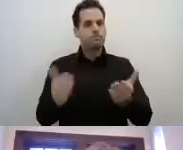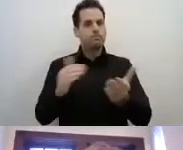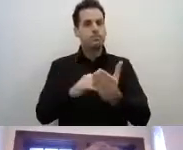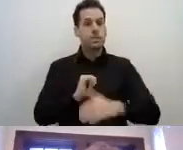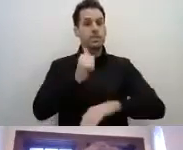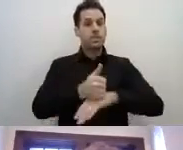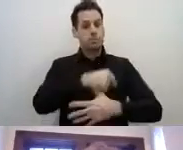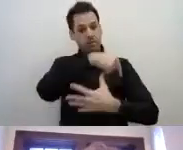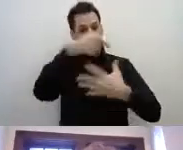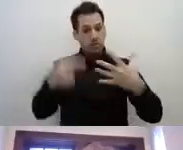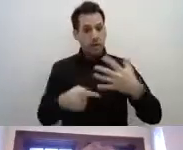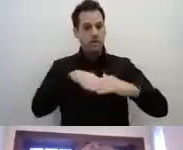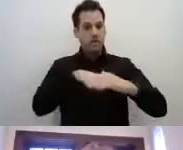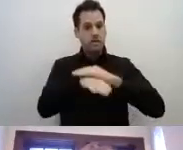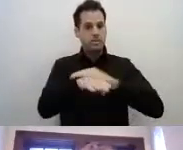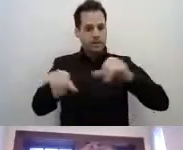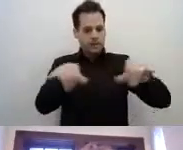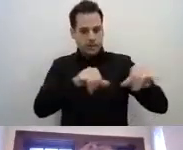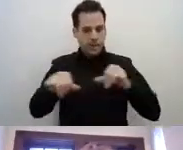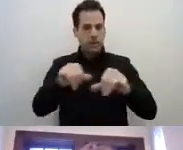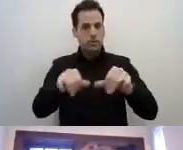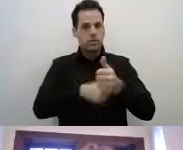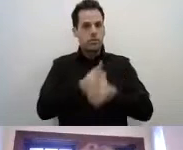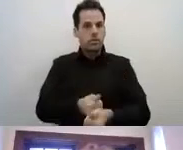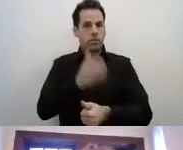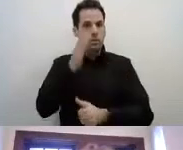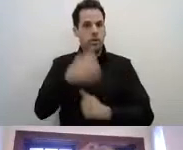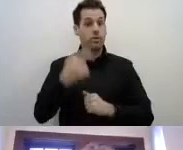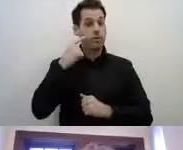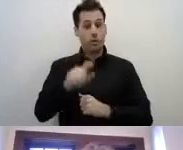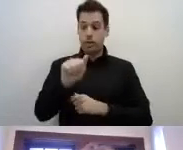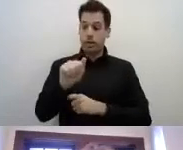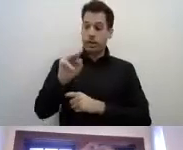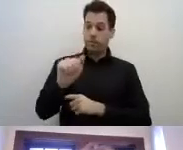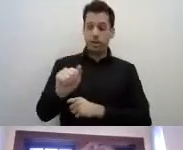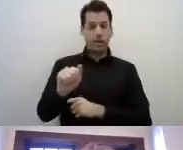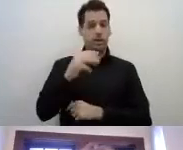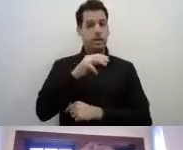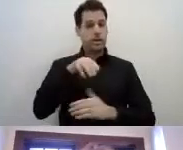accessibility standards under the accessibility for manitobans act i am proud of the government's